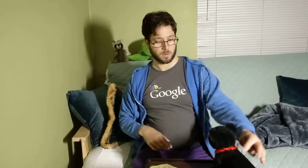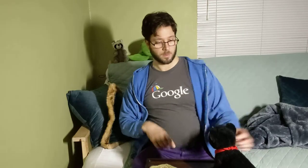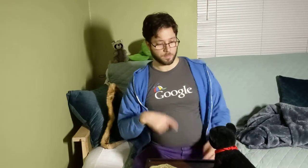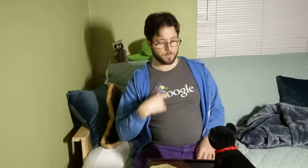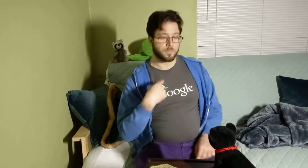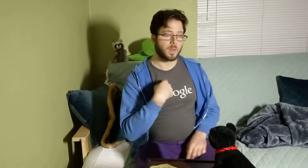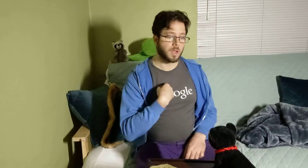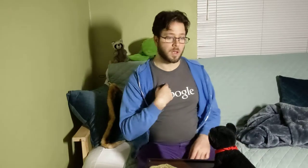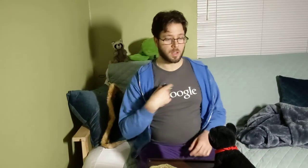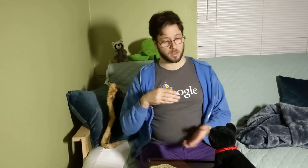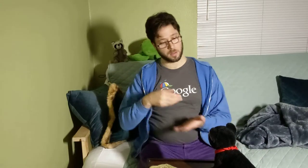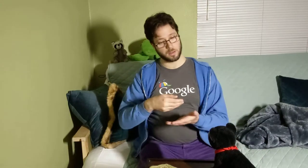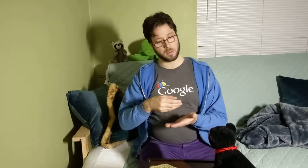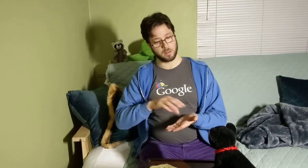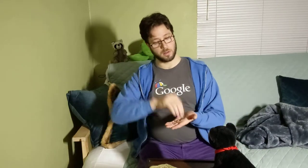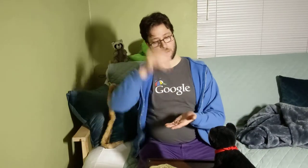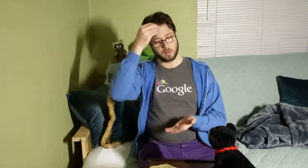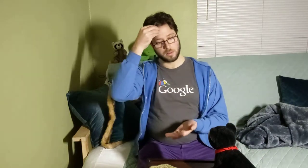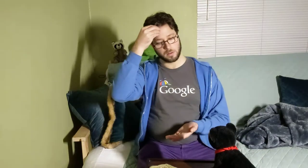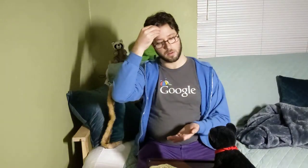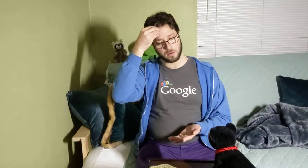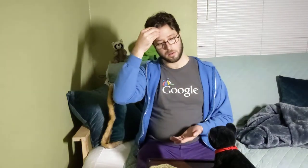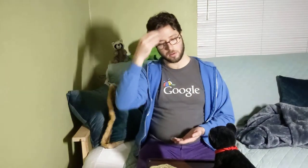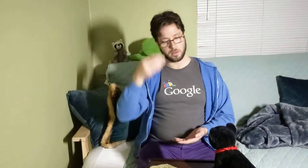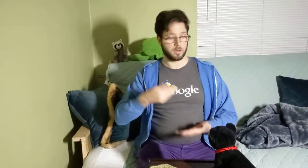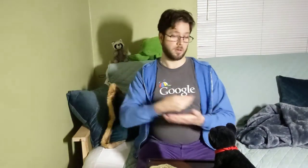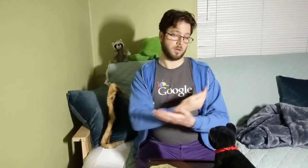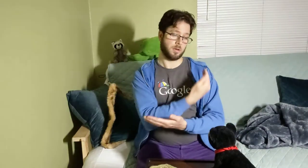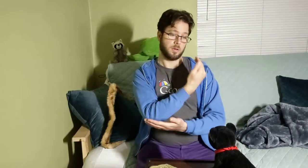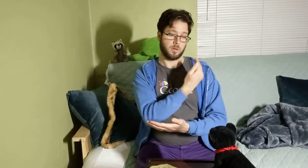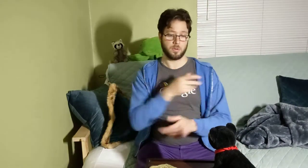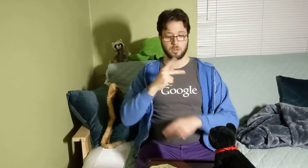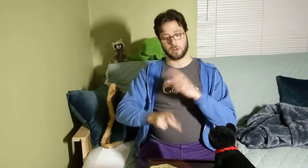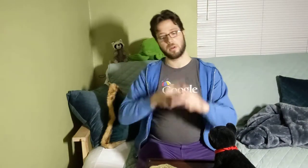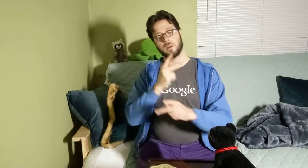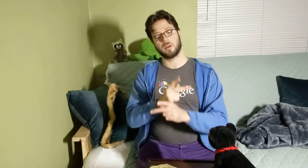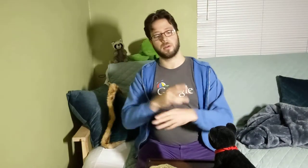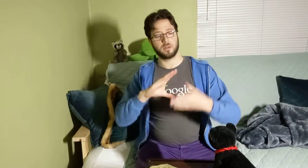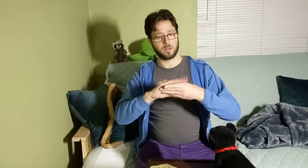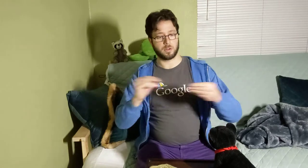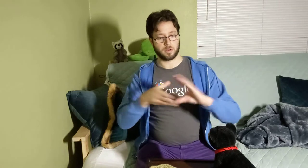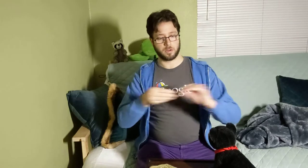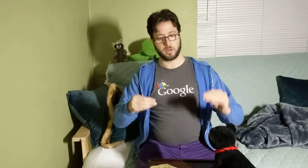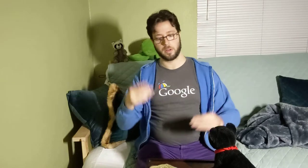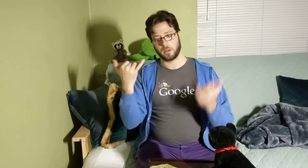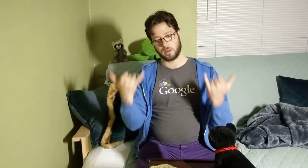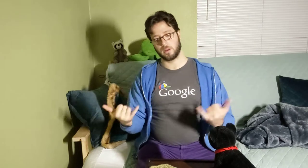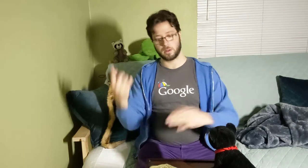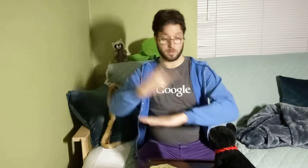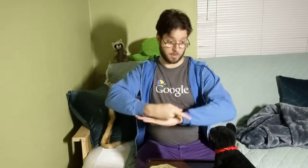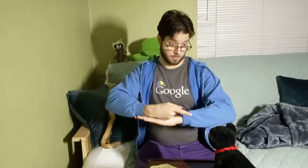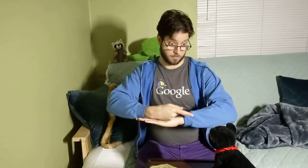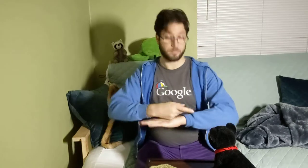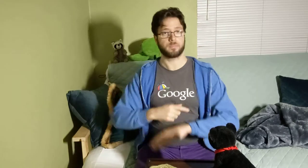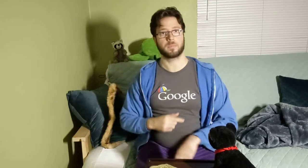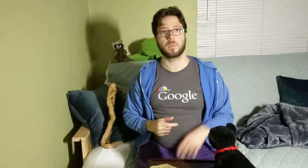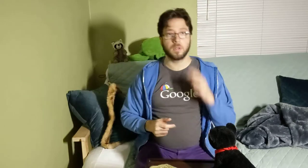HEY I LEARN NEW KIND-OF STORY TODAY